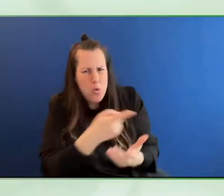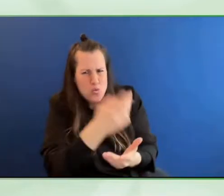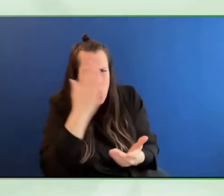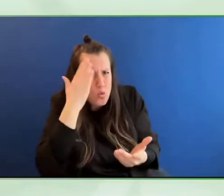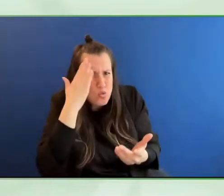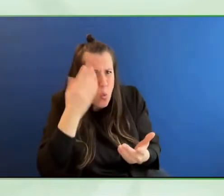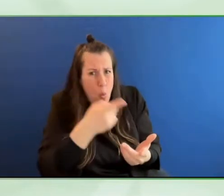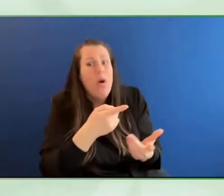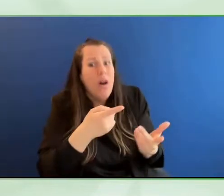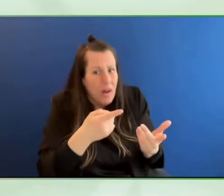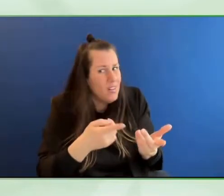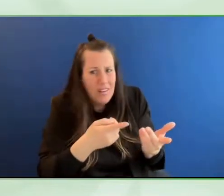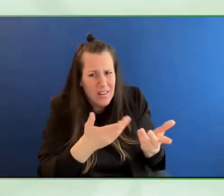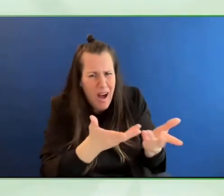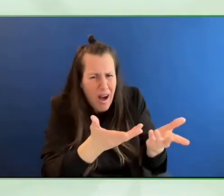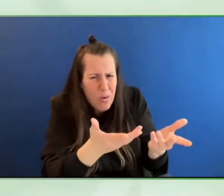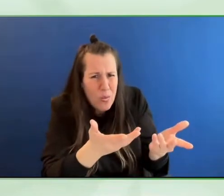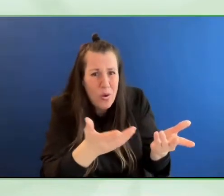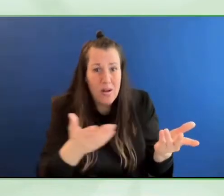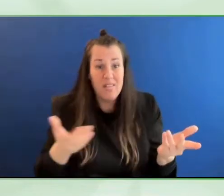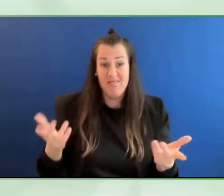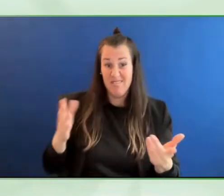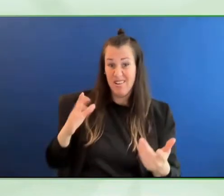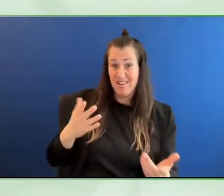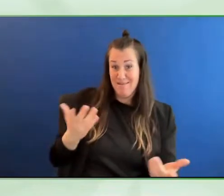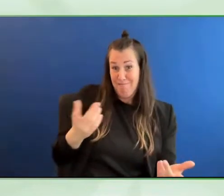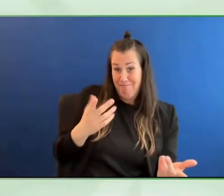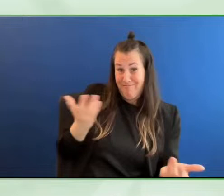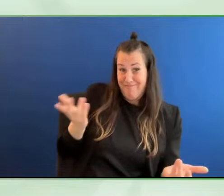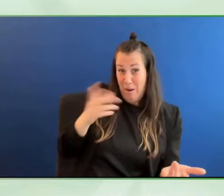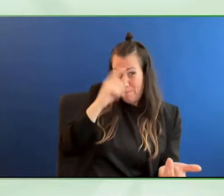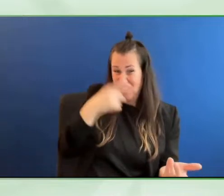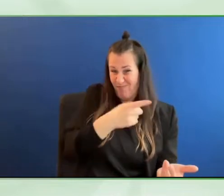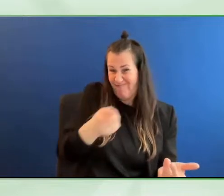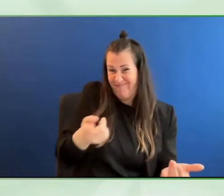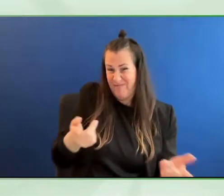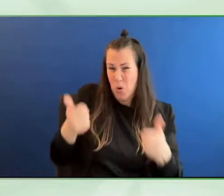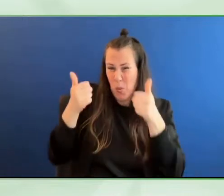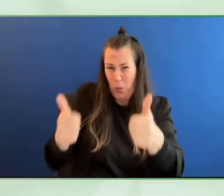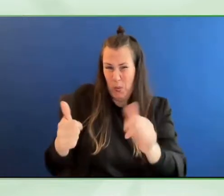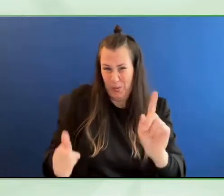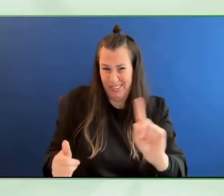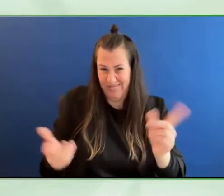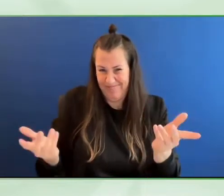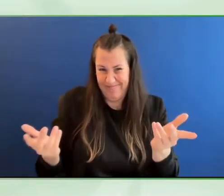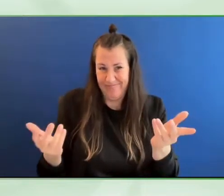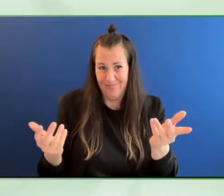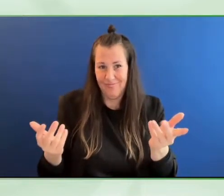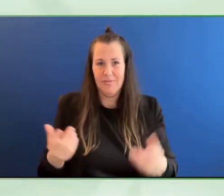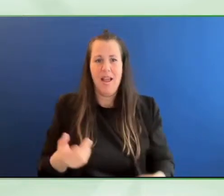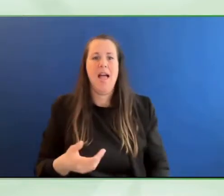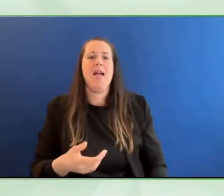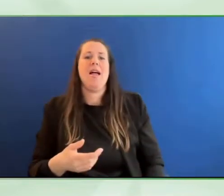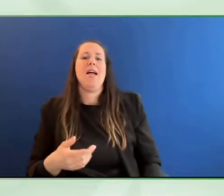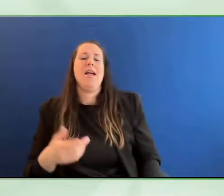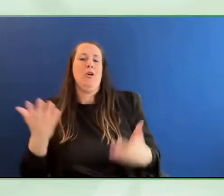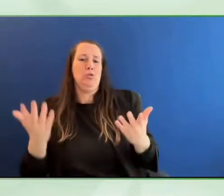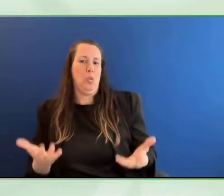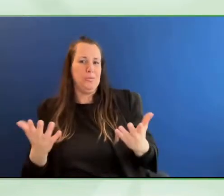Which brings us back to good quality alt text being a creative process and not a simple typing out what I can see.